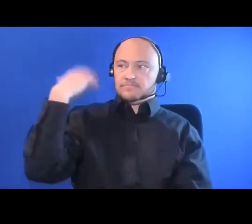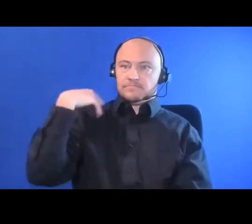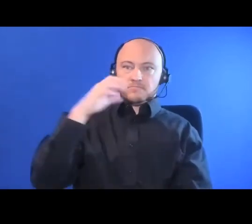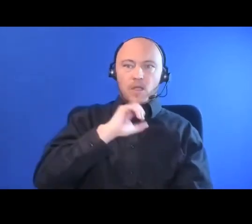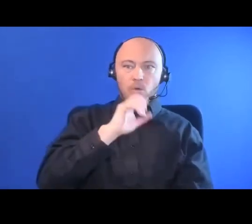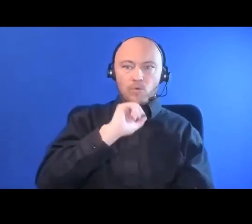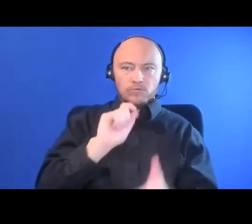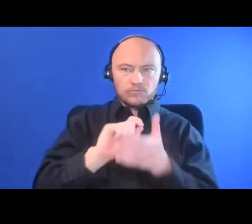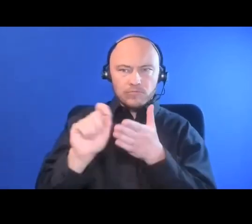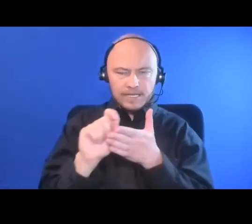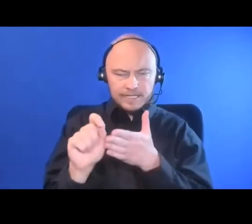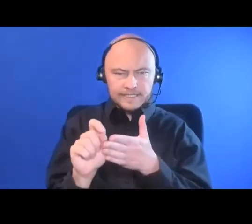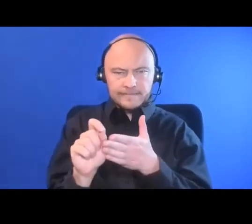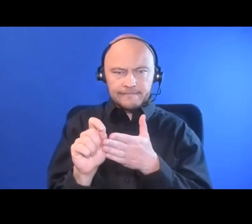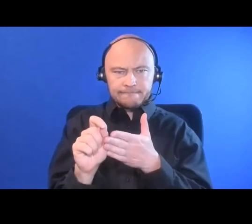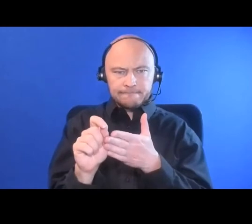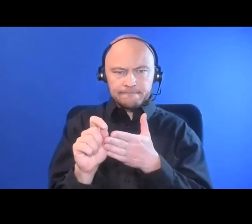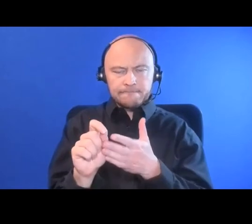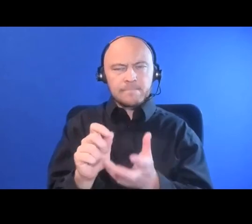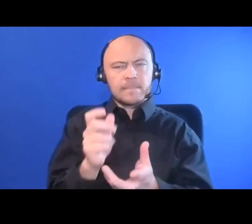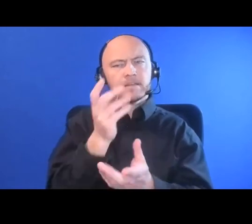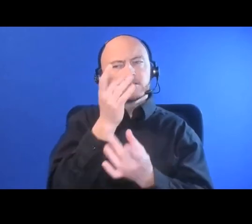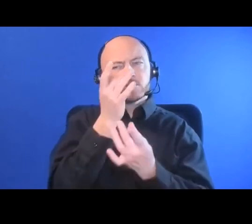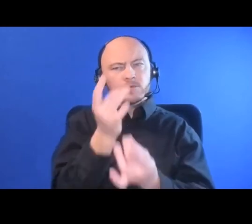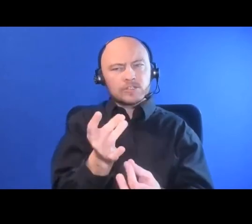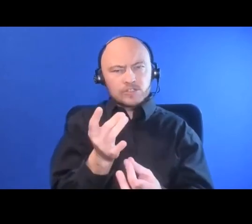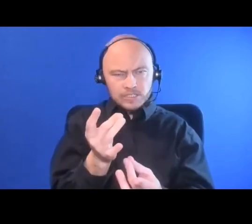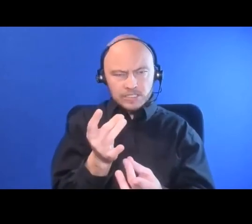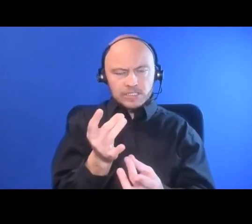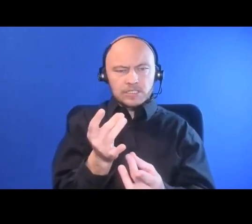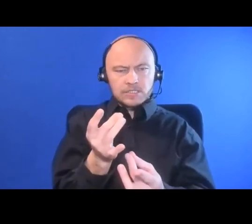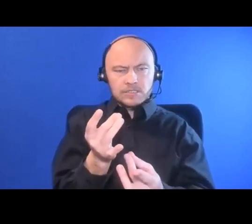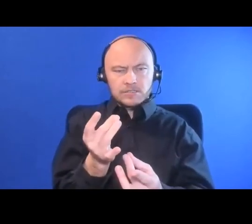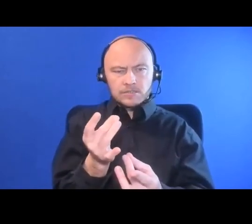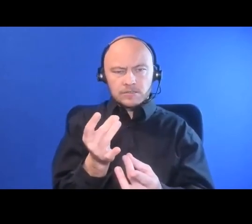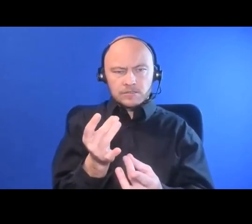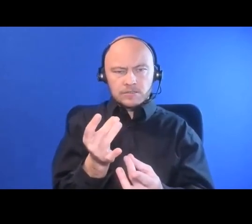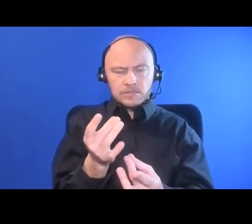And interestingly, I ended up deciding